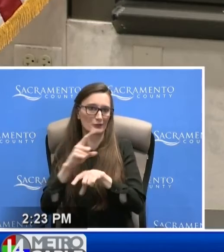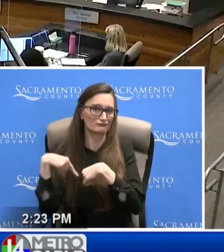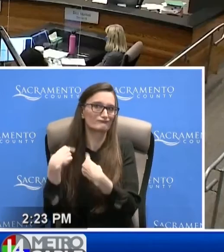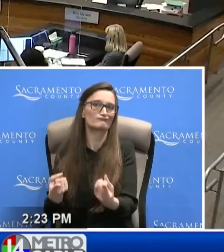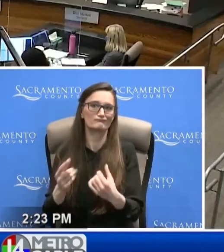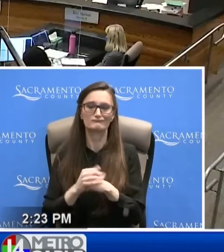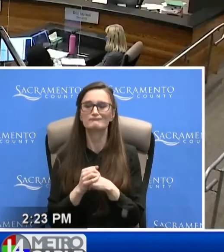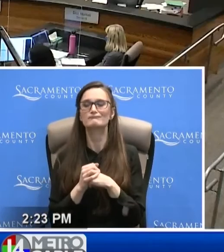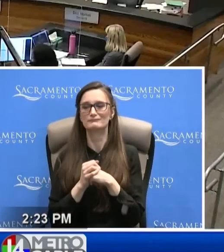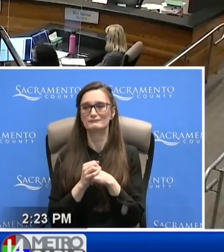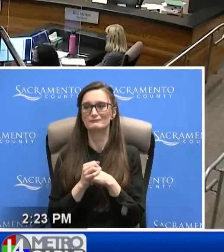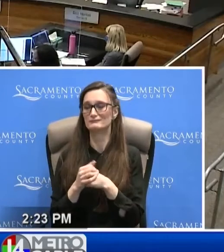Thank you. Supervisor Desmond.